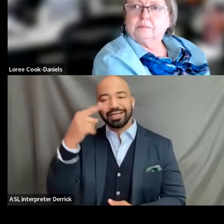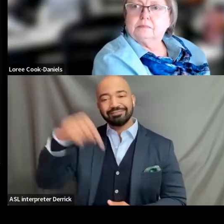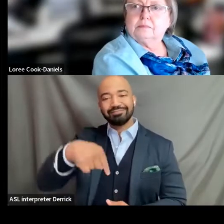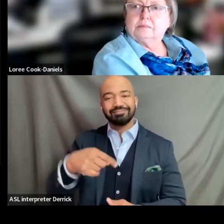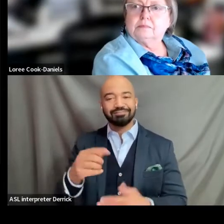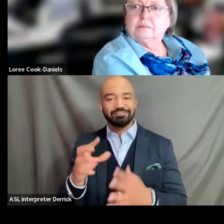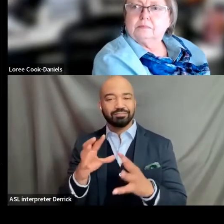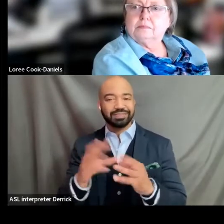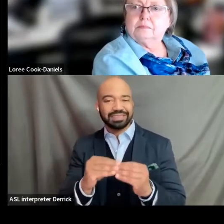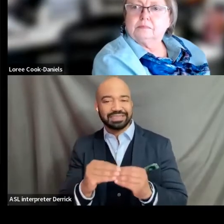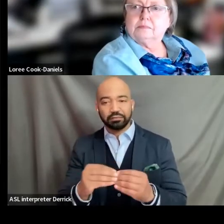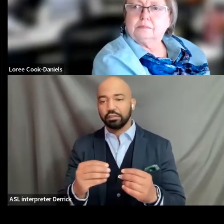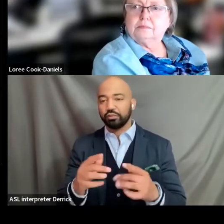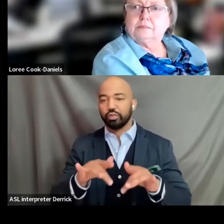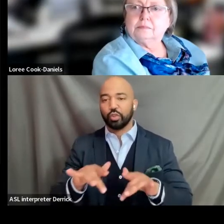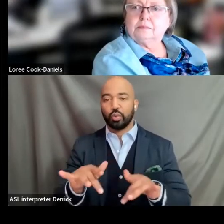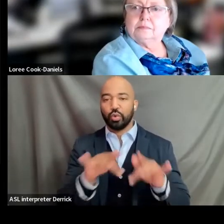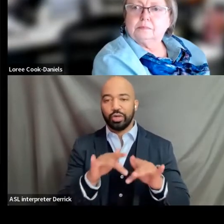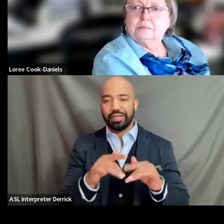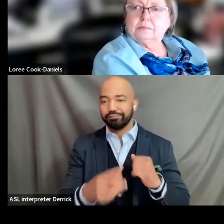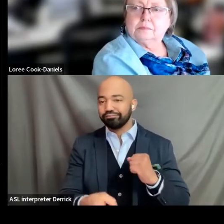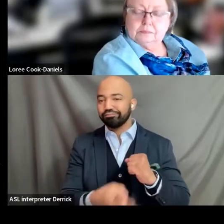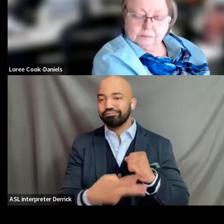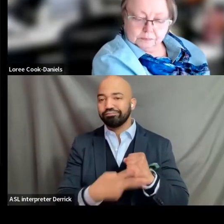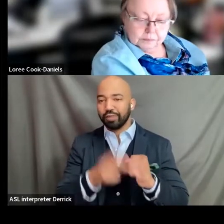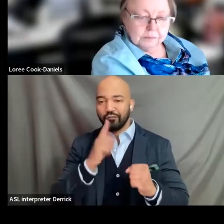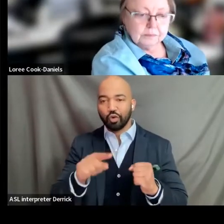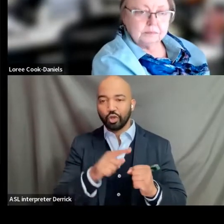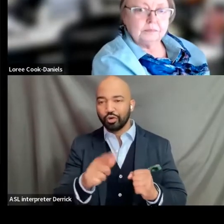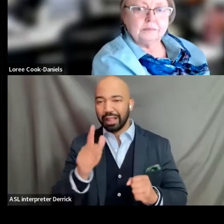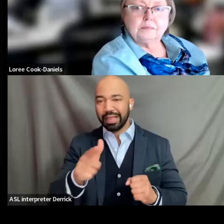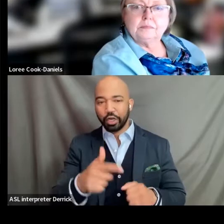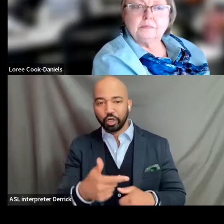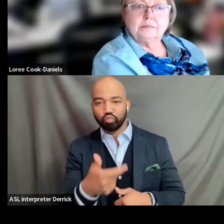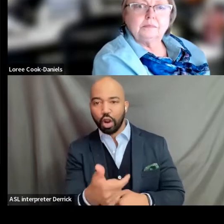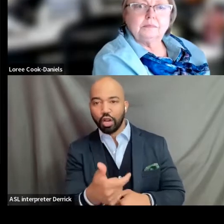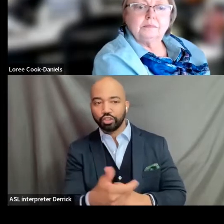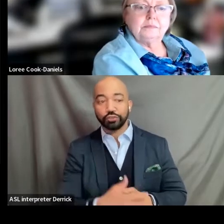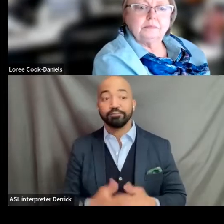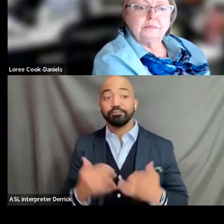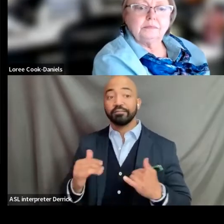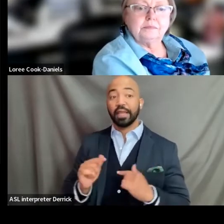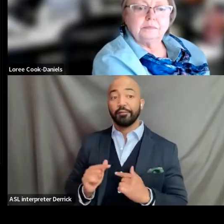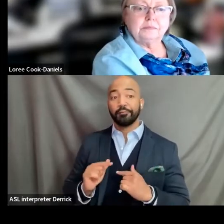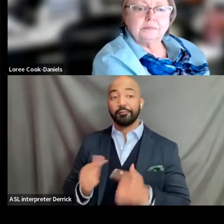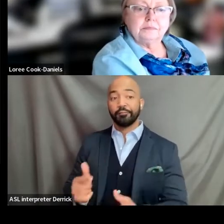Now I'm gonna turn things over to Loree to share a little bit about who she is and to get us rolling about who FORGE is.